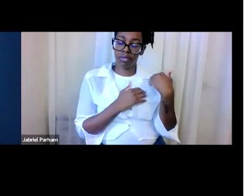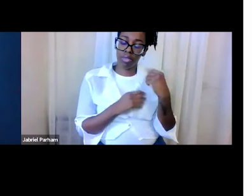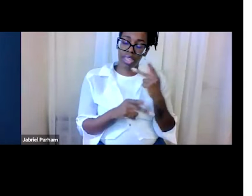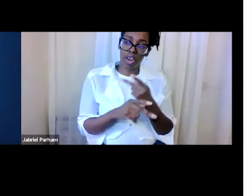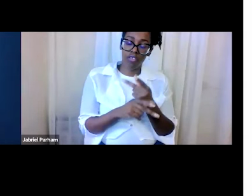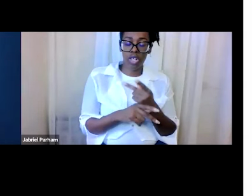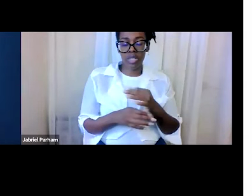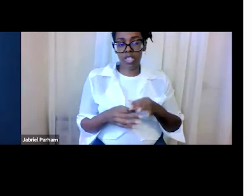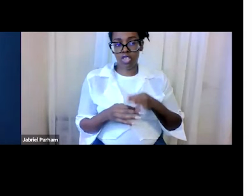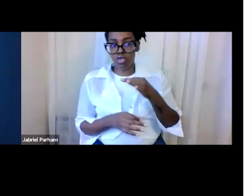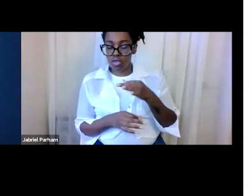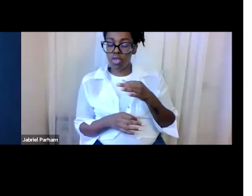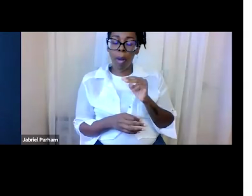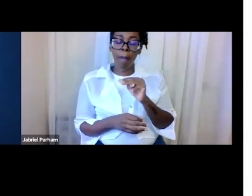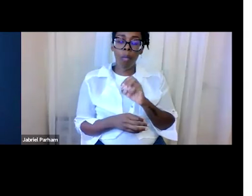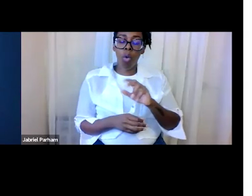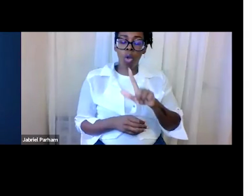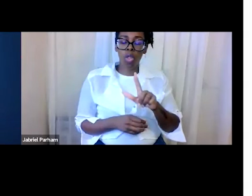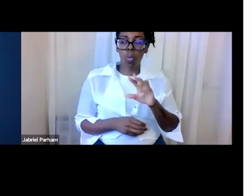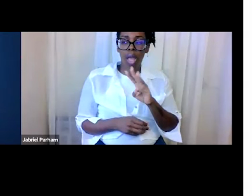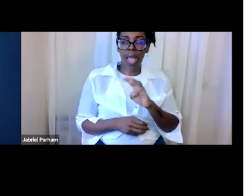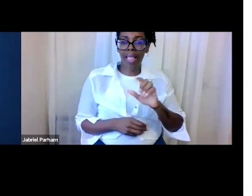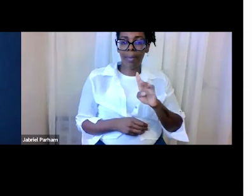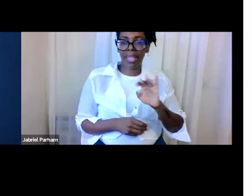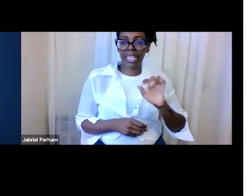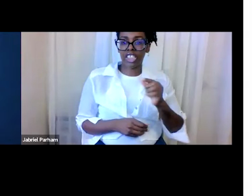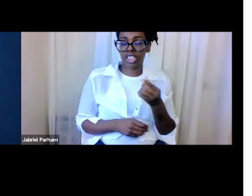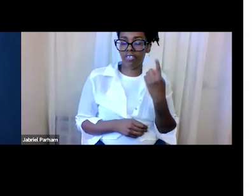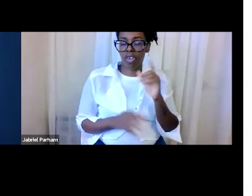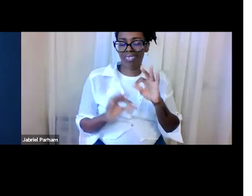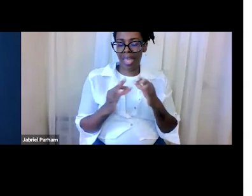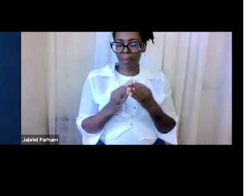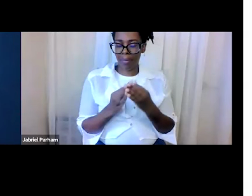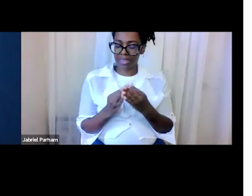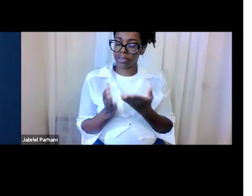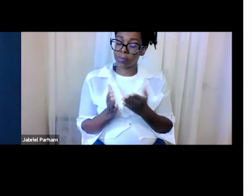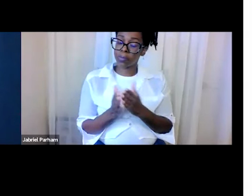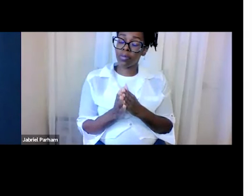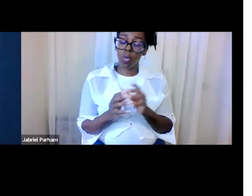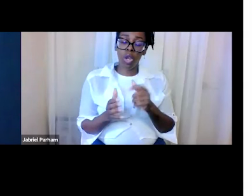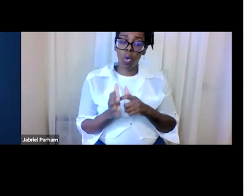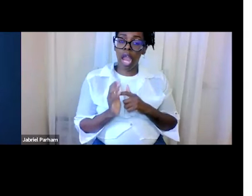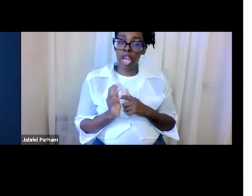of service members and their families. They are required, at least within the Navy, to provide non-medical